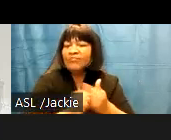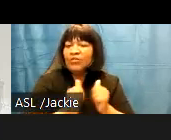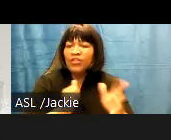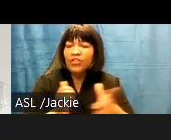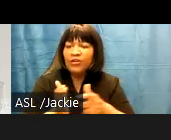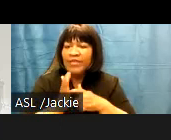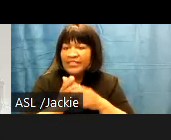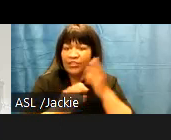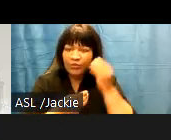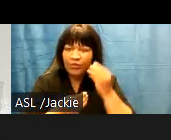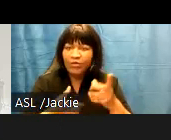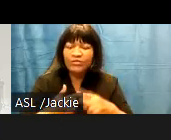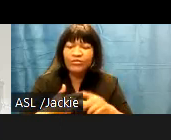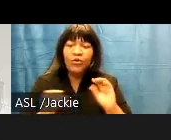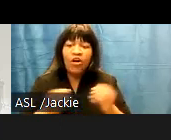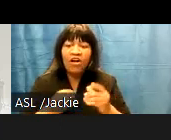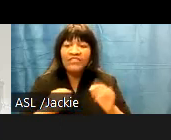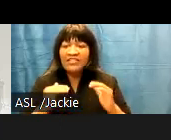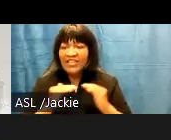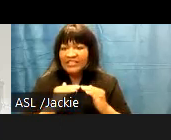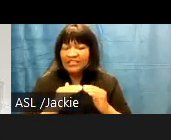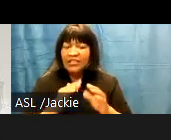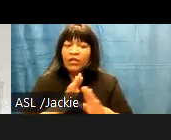report to the Office of Equity. We developed a couple of forms